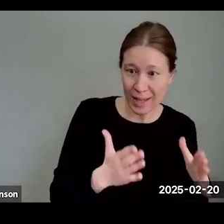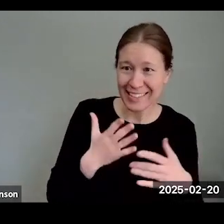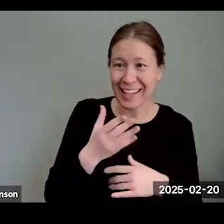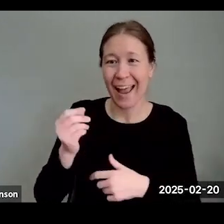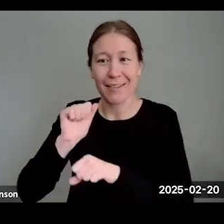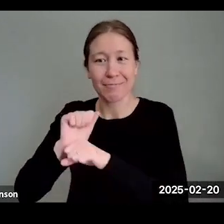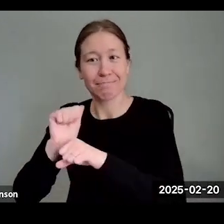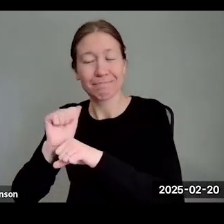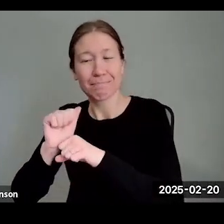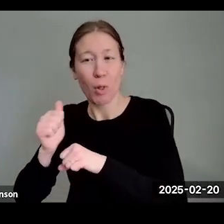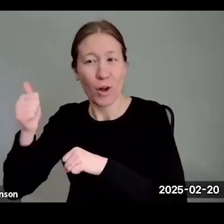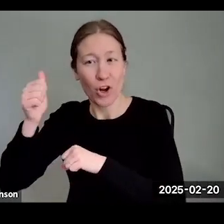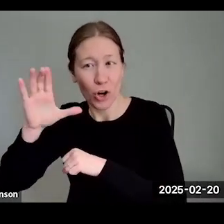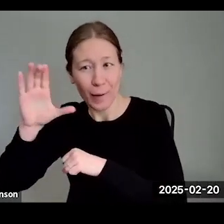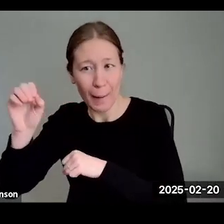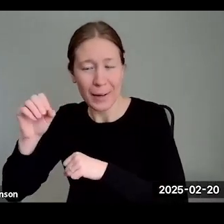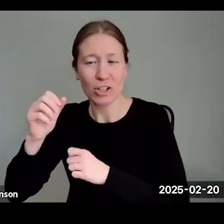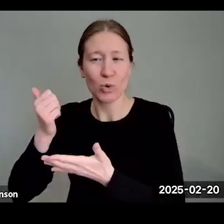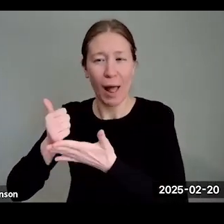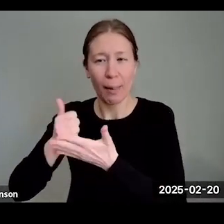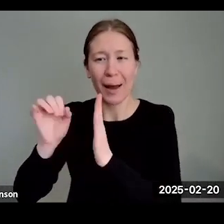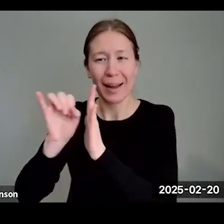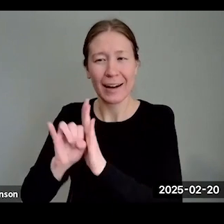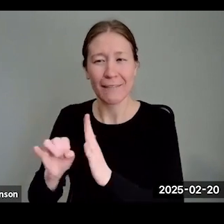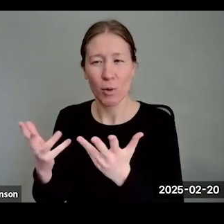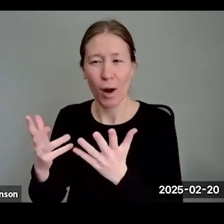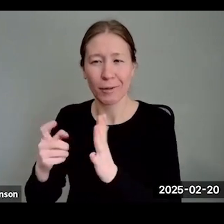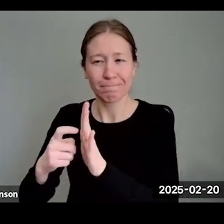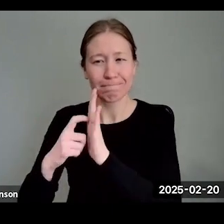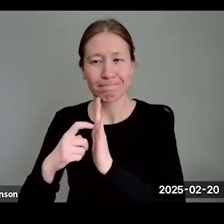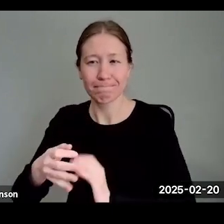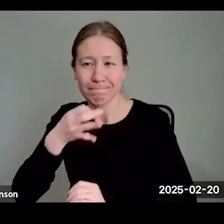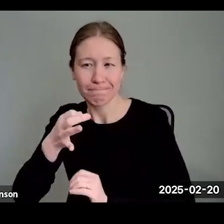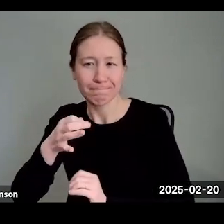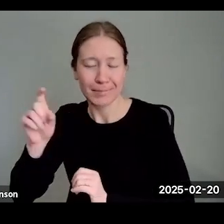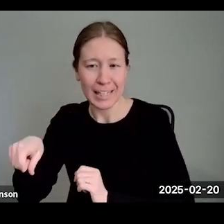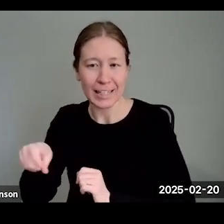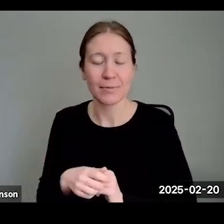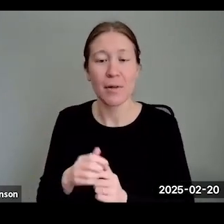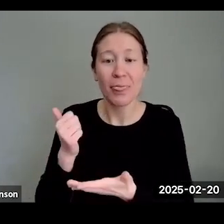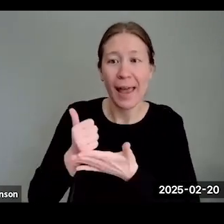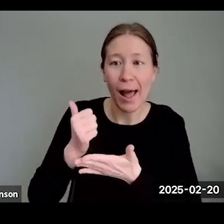what expertise is needed. They also help describe primary job duties.